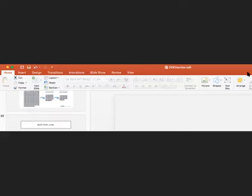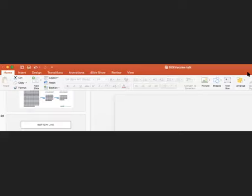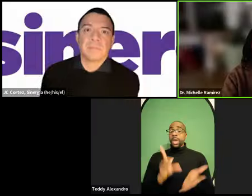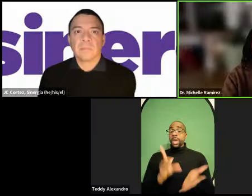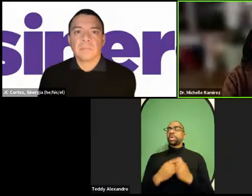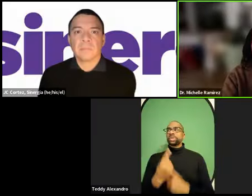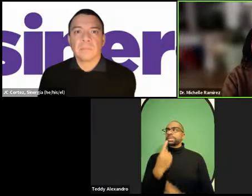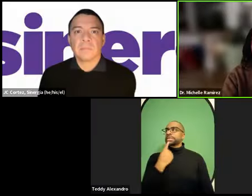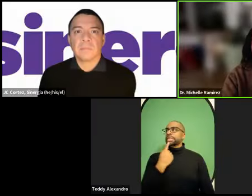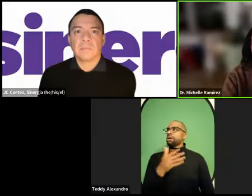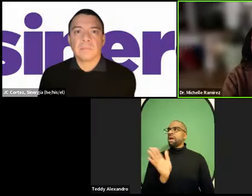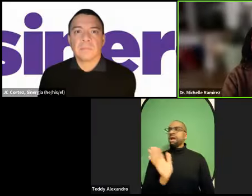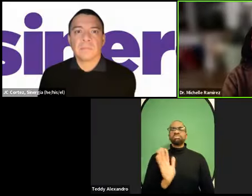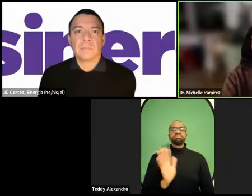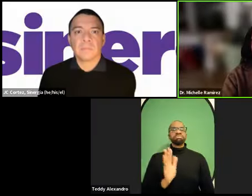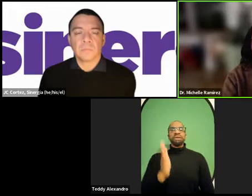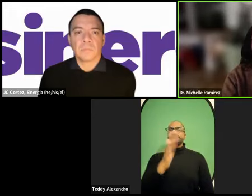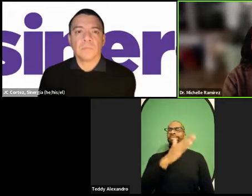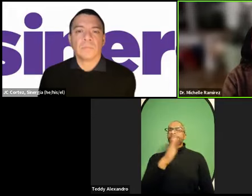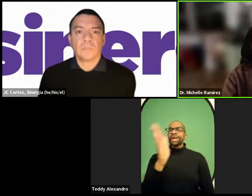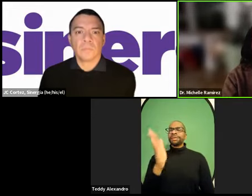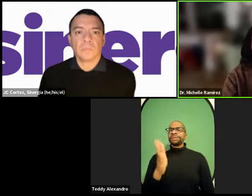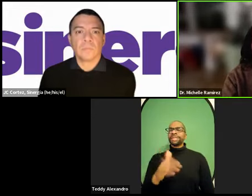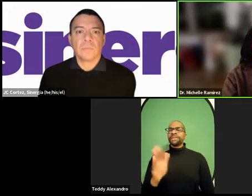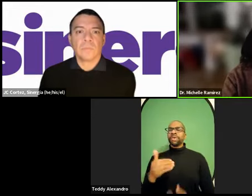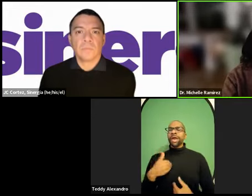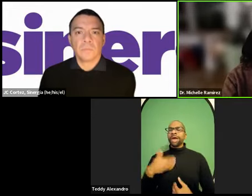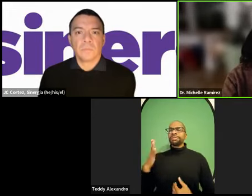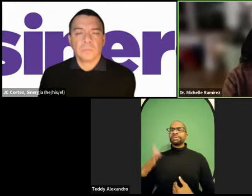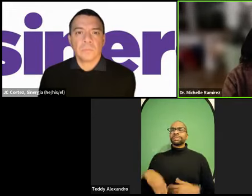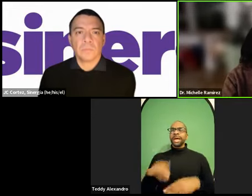telling. you.